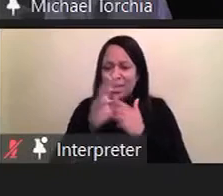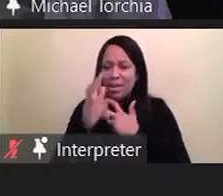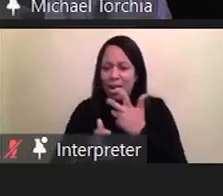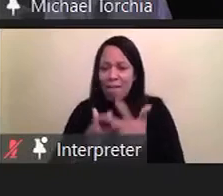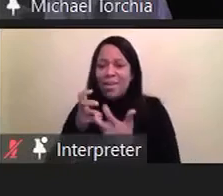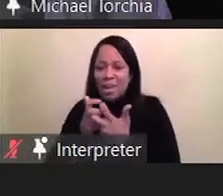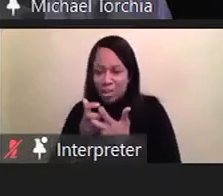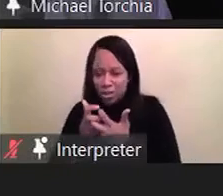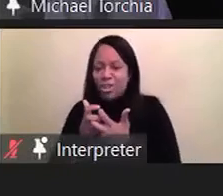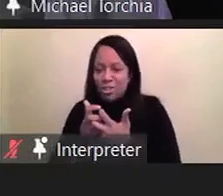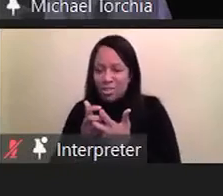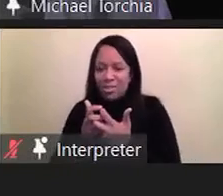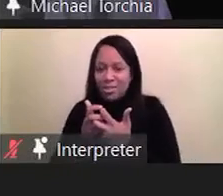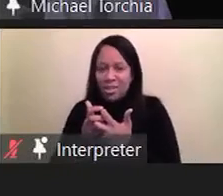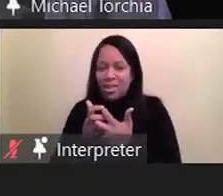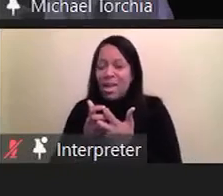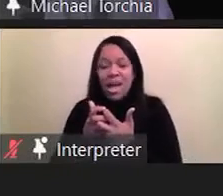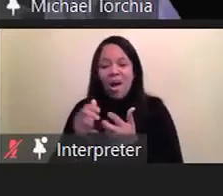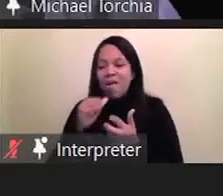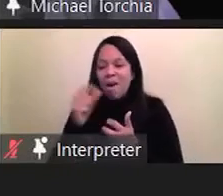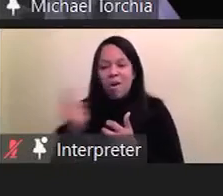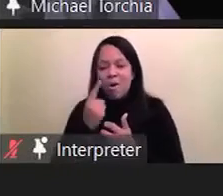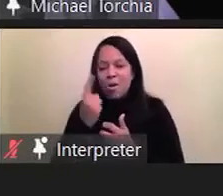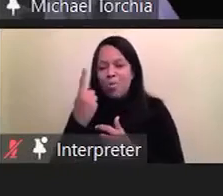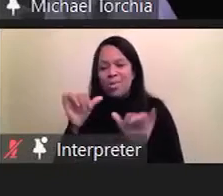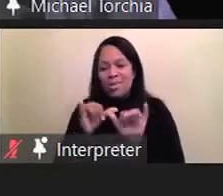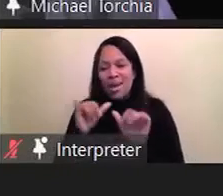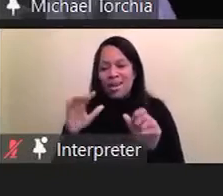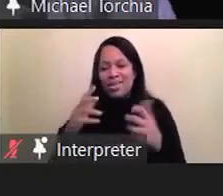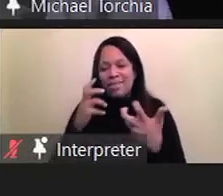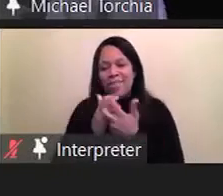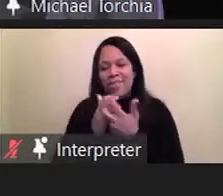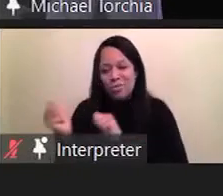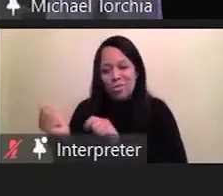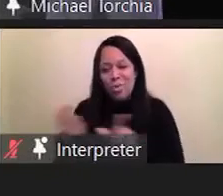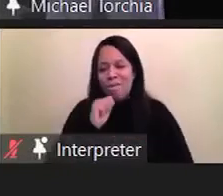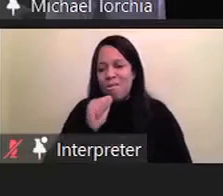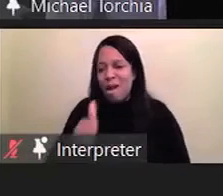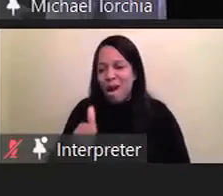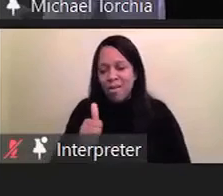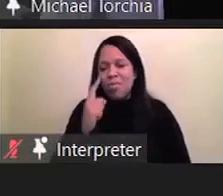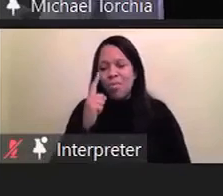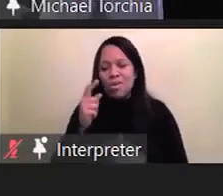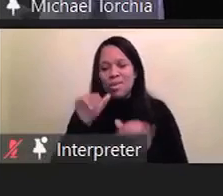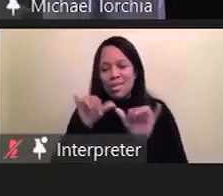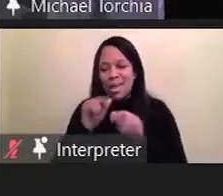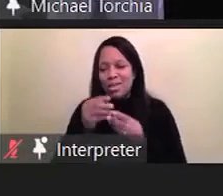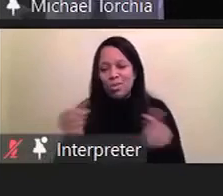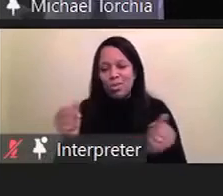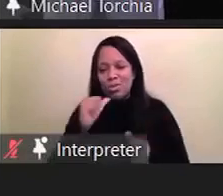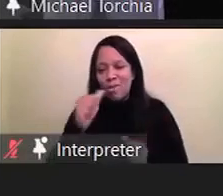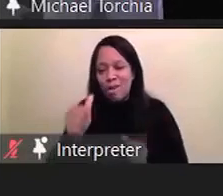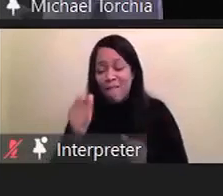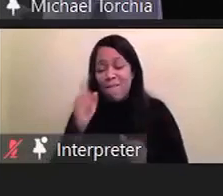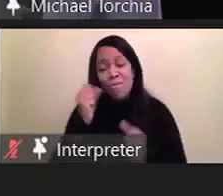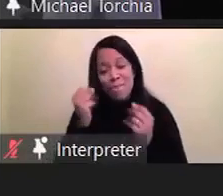don't offer a one-size-fits-all solution in any case. And oftentimes, employers simply don't